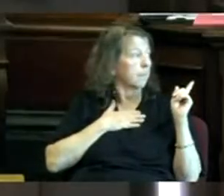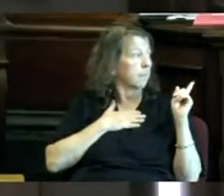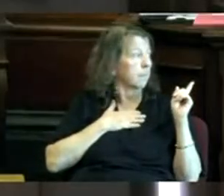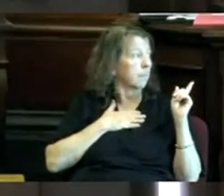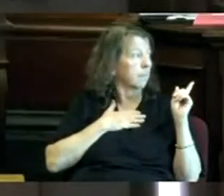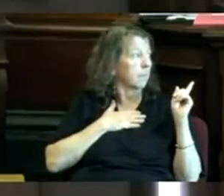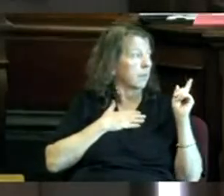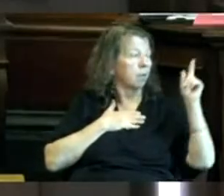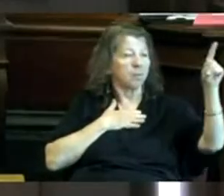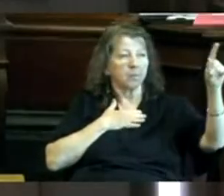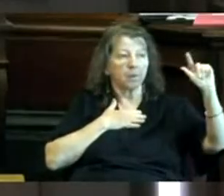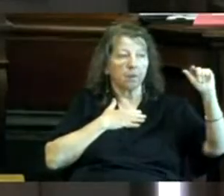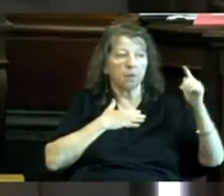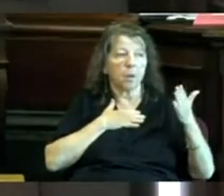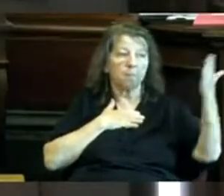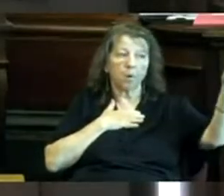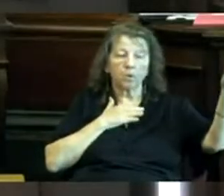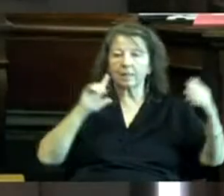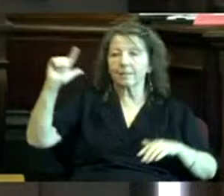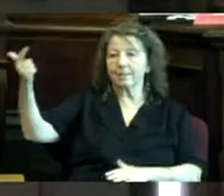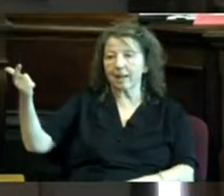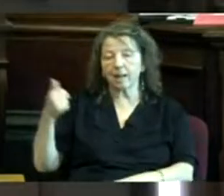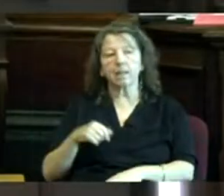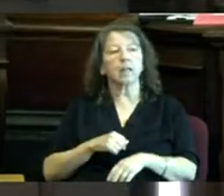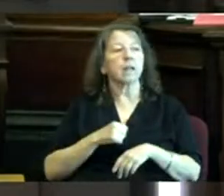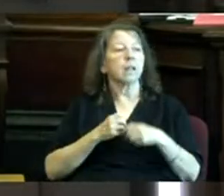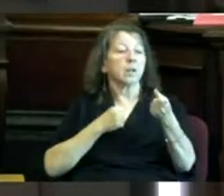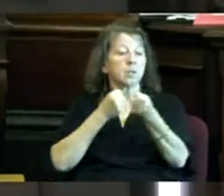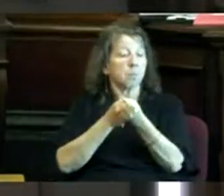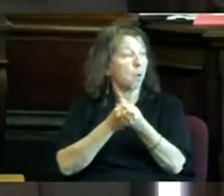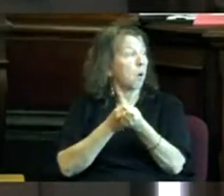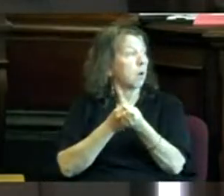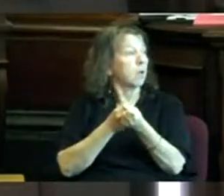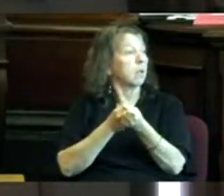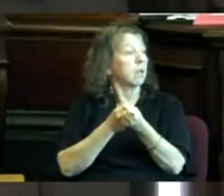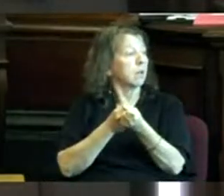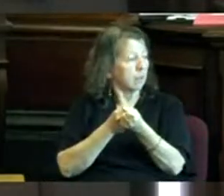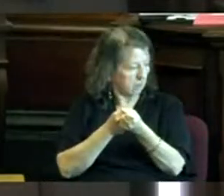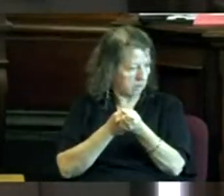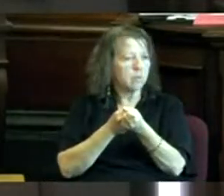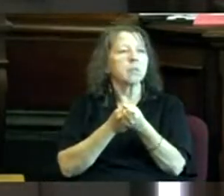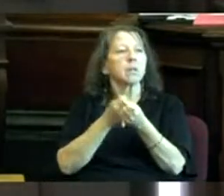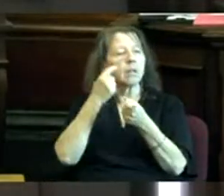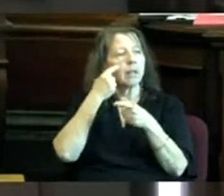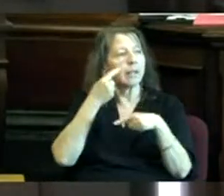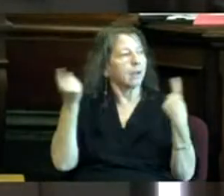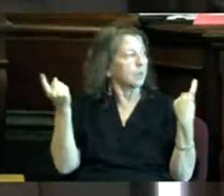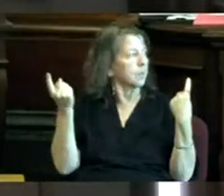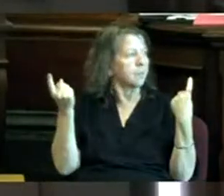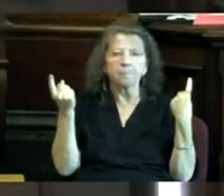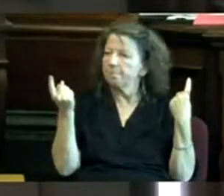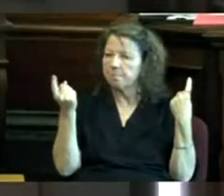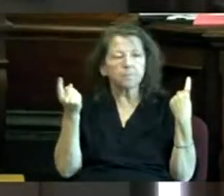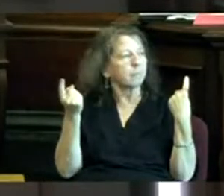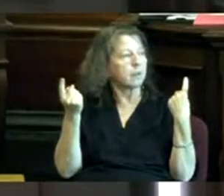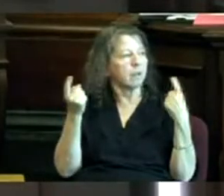second on 163. Or did I already get a motion in a second. Who's monitoring my work okay. It's